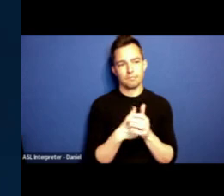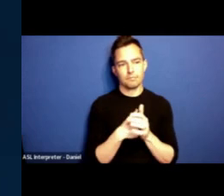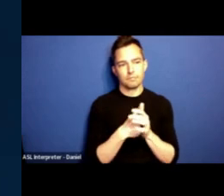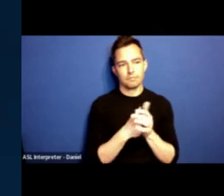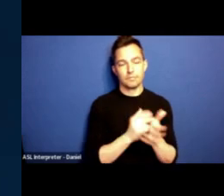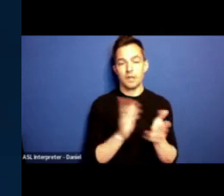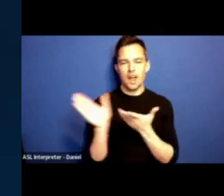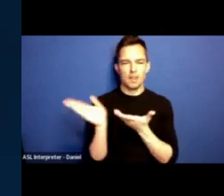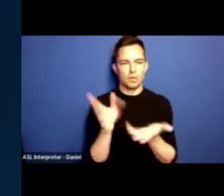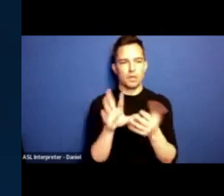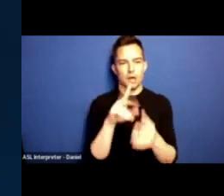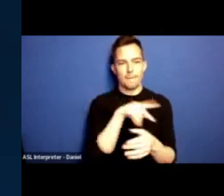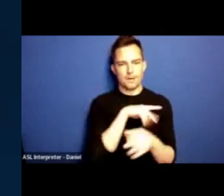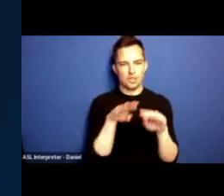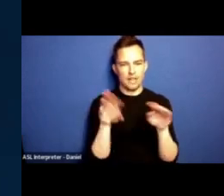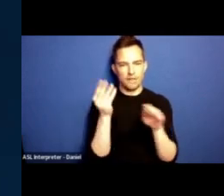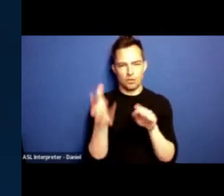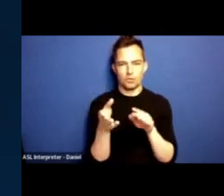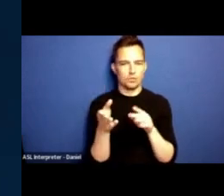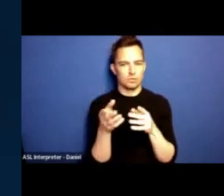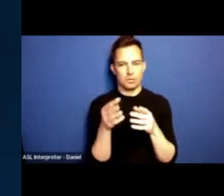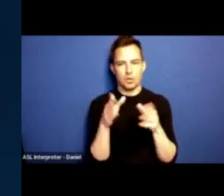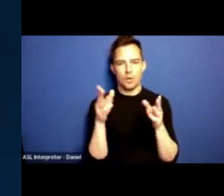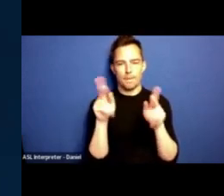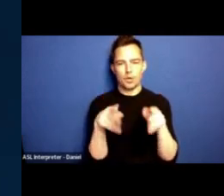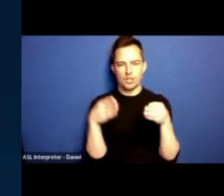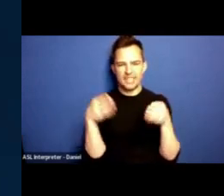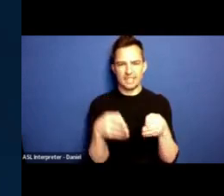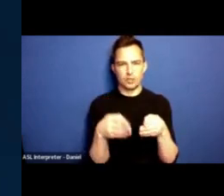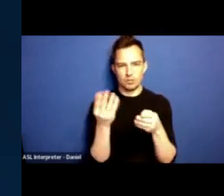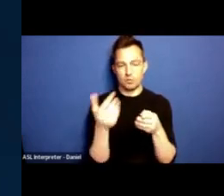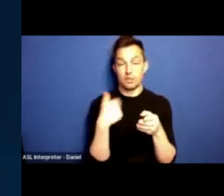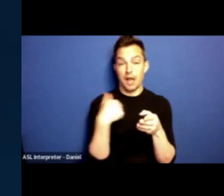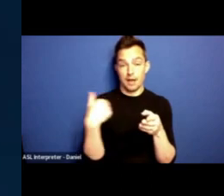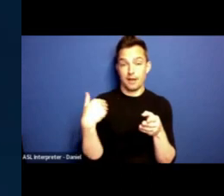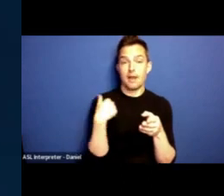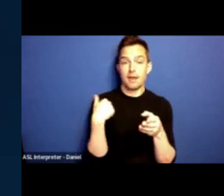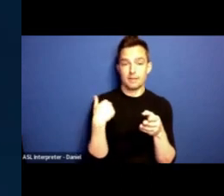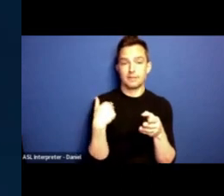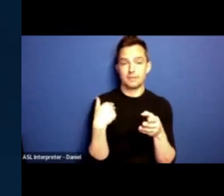to the personal level right down to person centered. I had a case